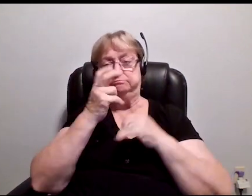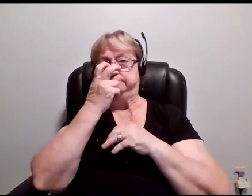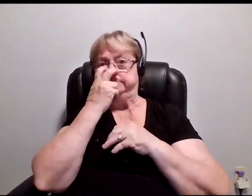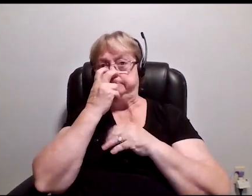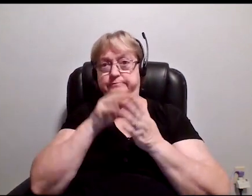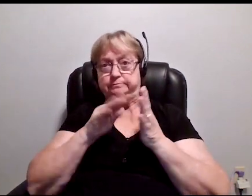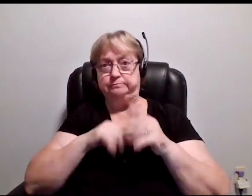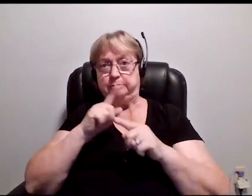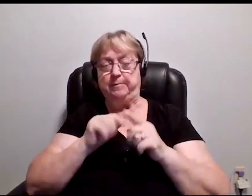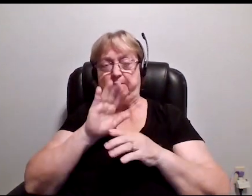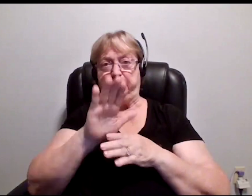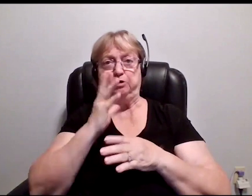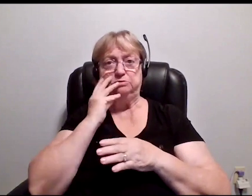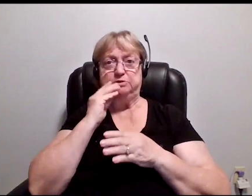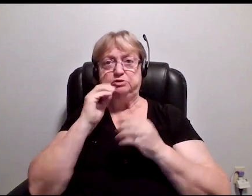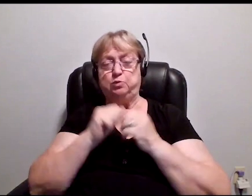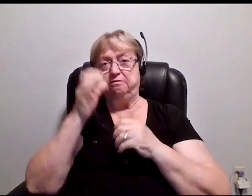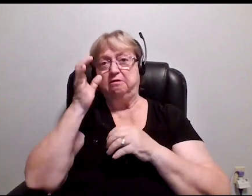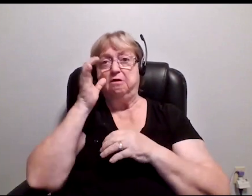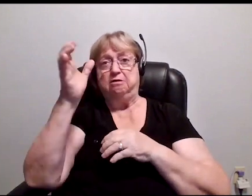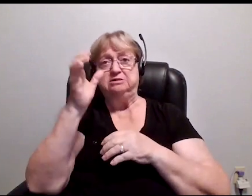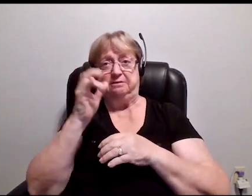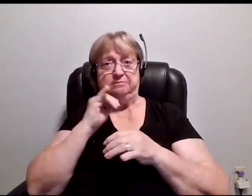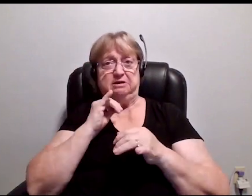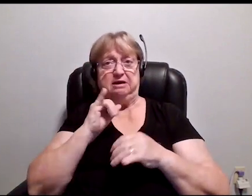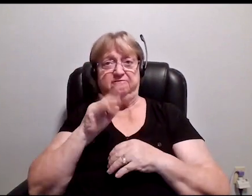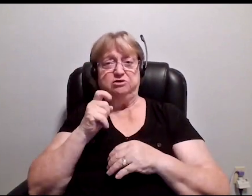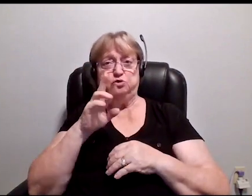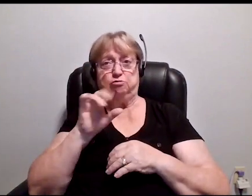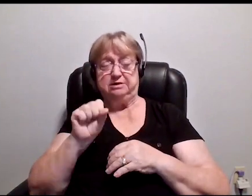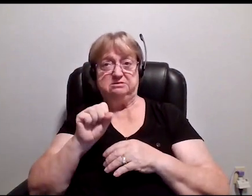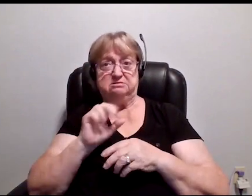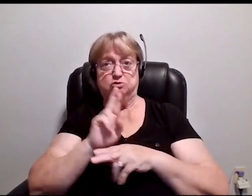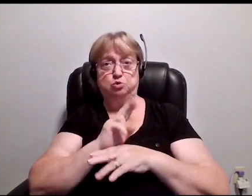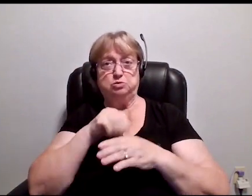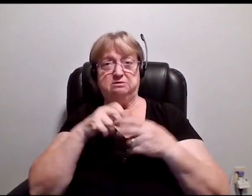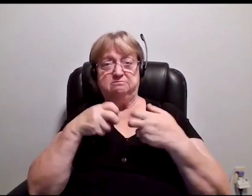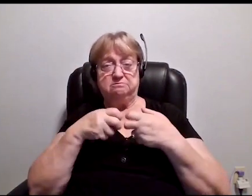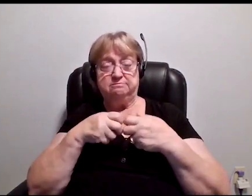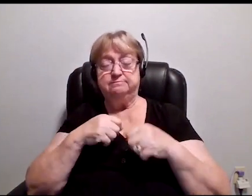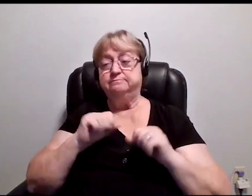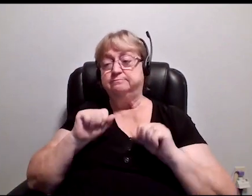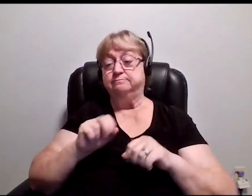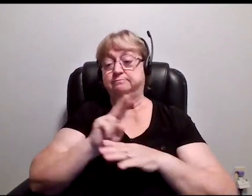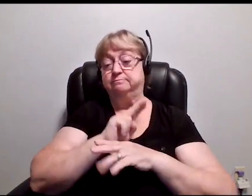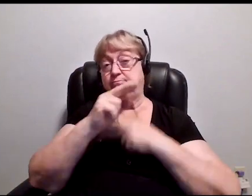with concept inventories which are commonly used in physics. We can utilize universal design for learning to look